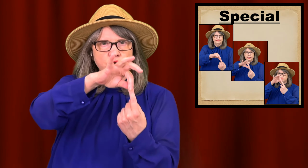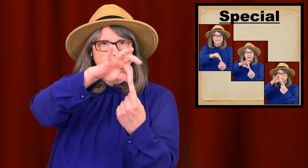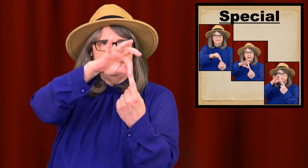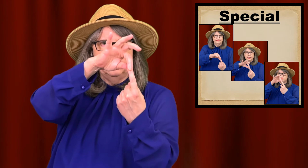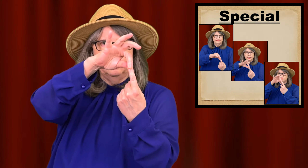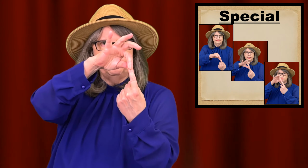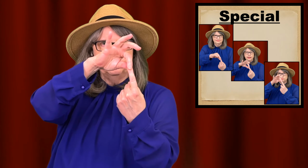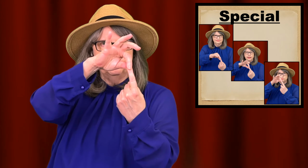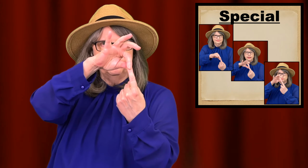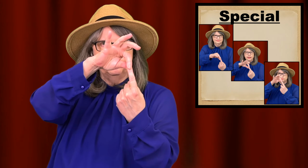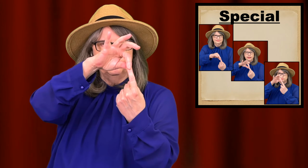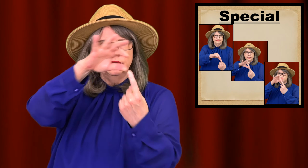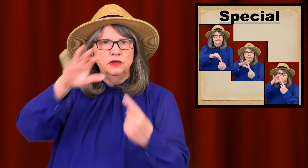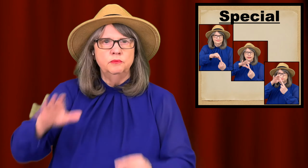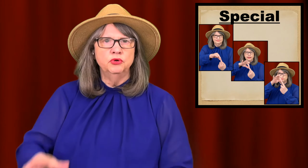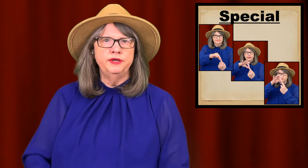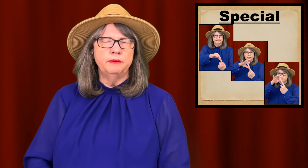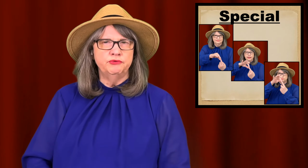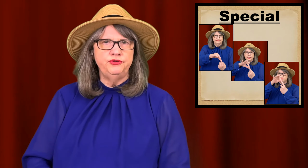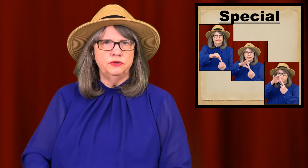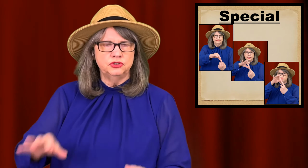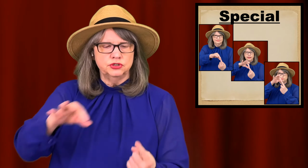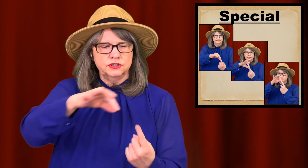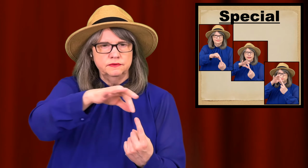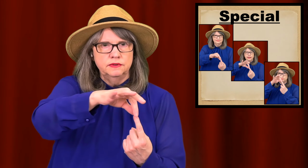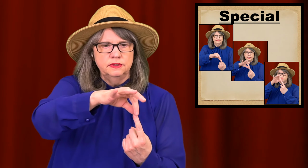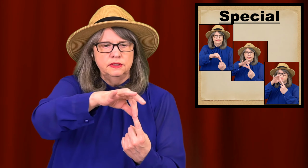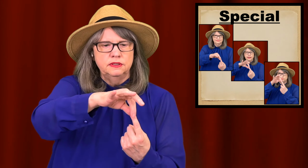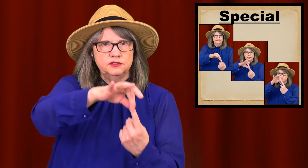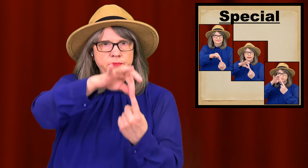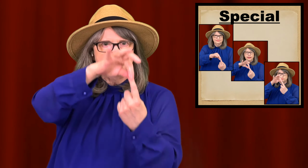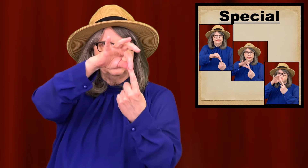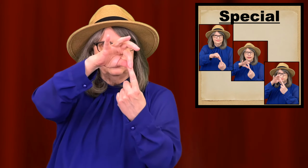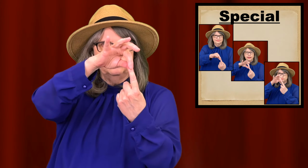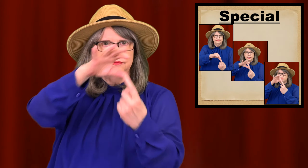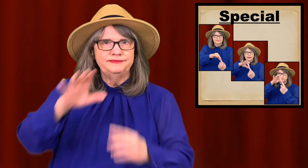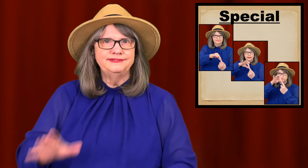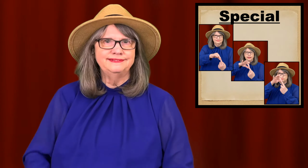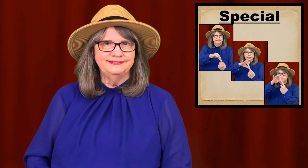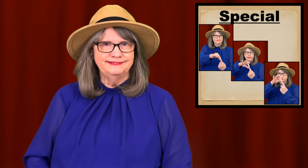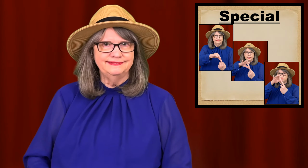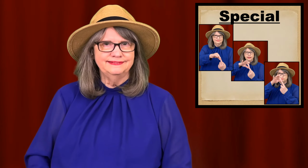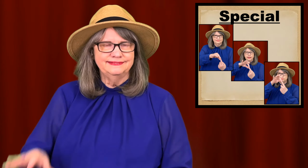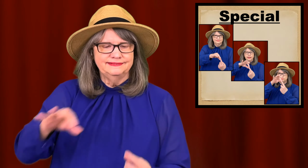pull it up. Pull it up a few inches. SPECIAL.